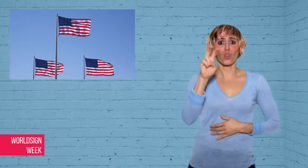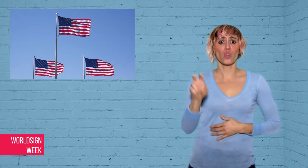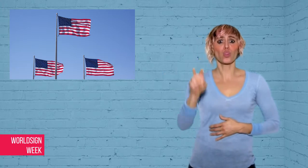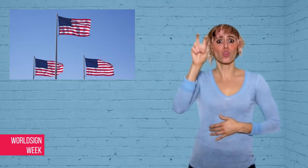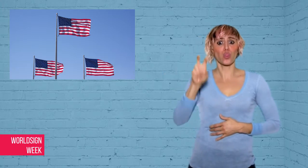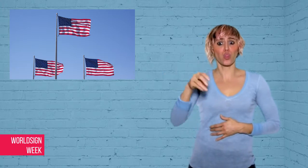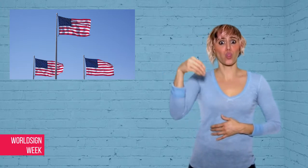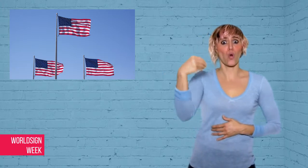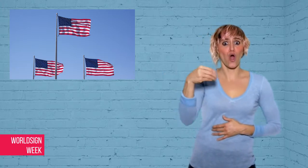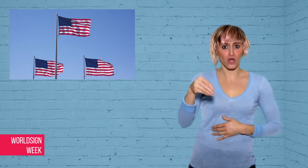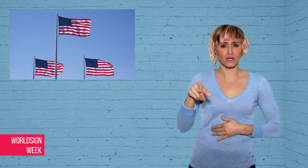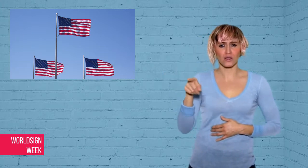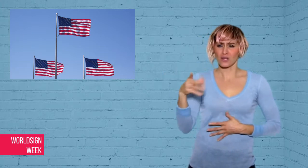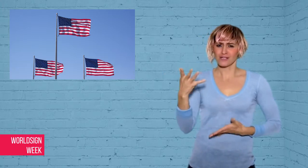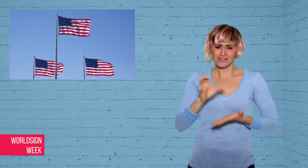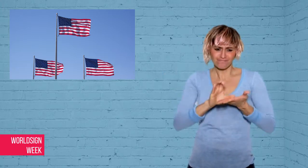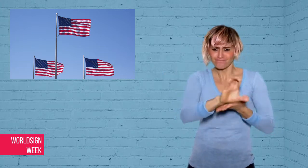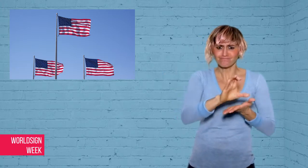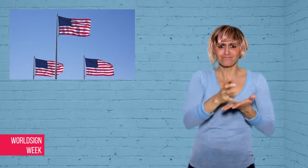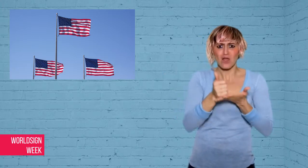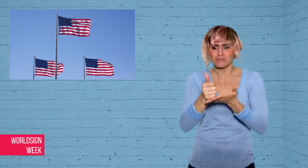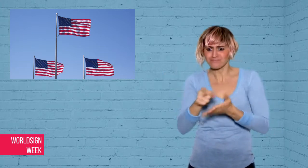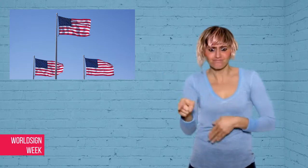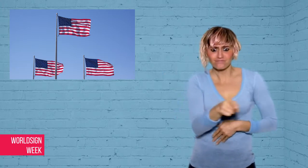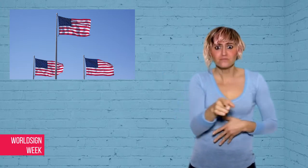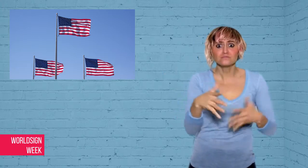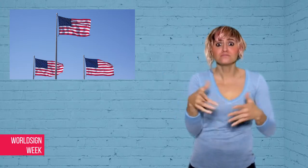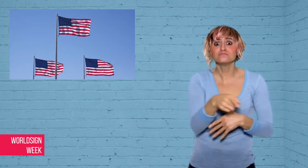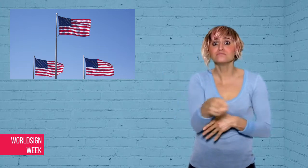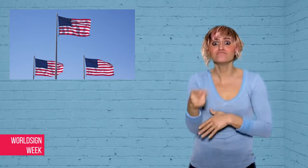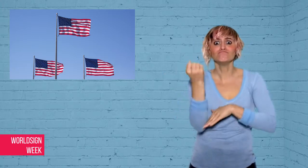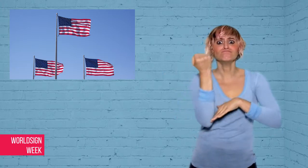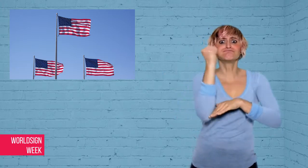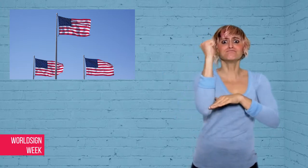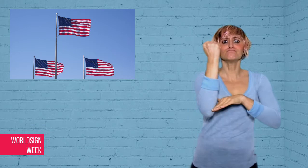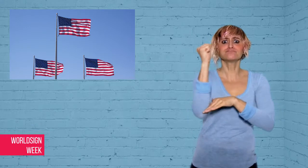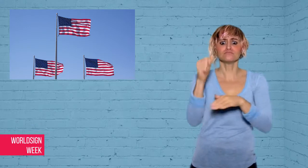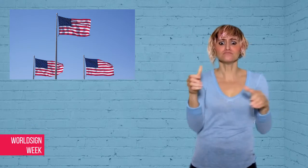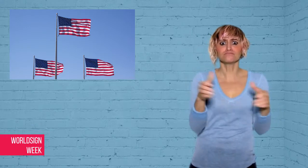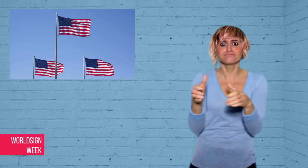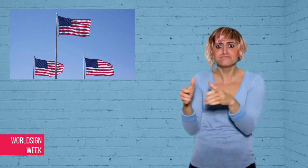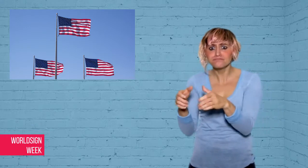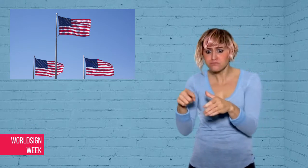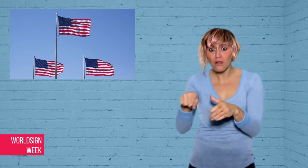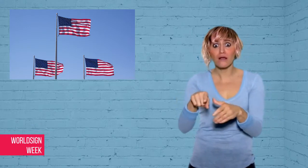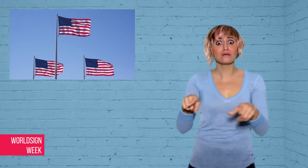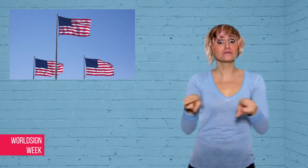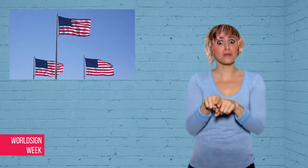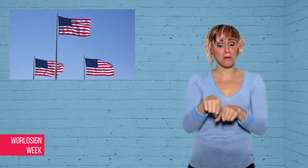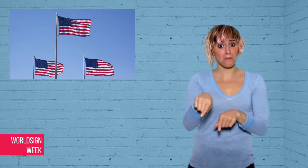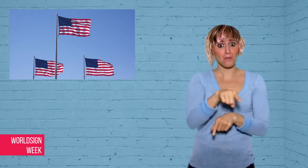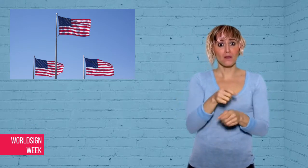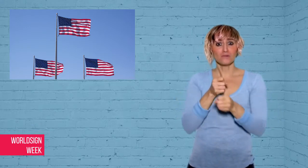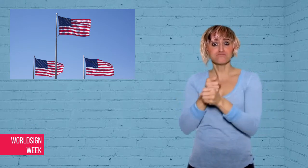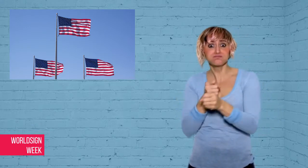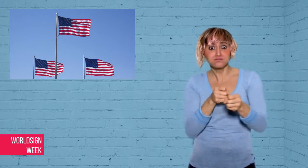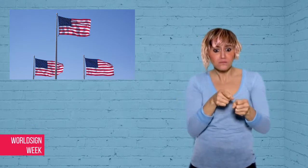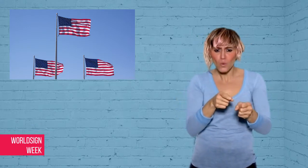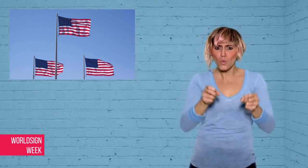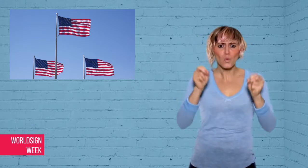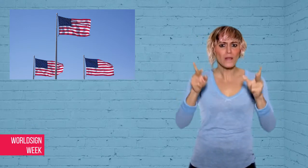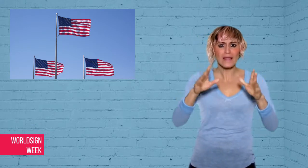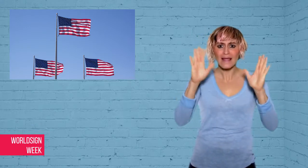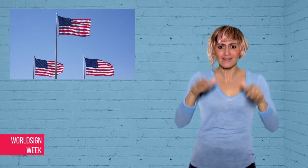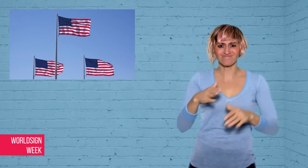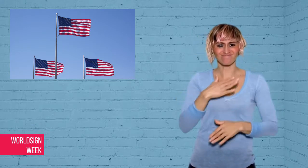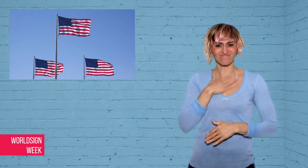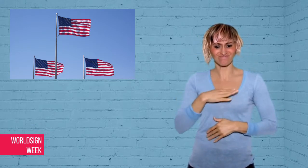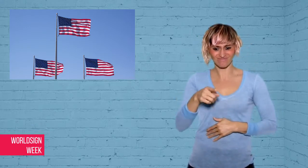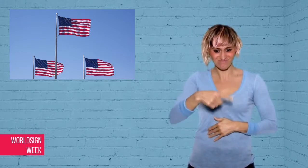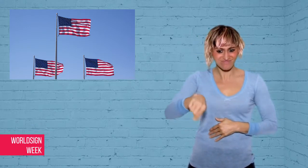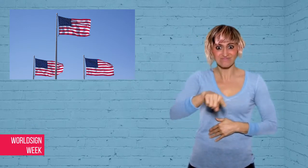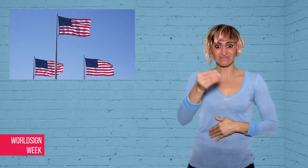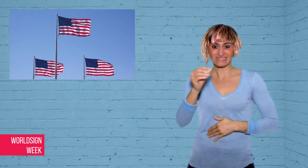of dollars to any rebel group, including terrorists,